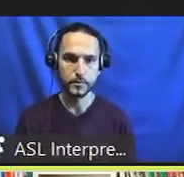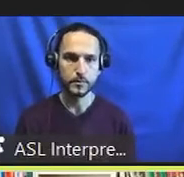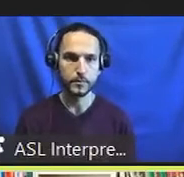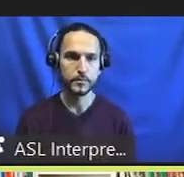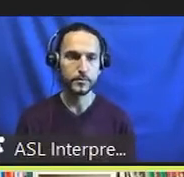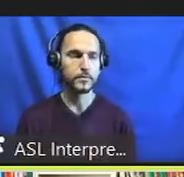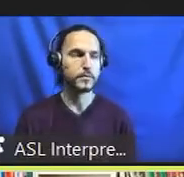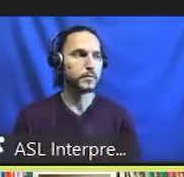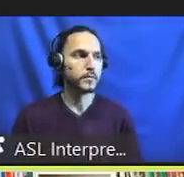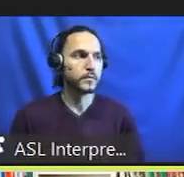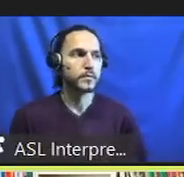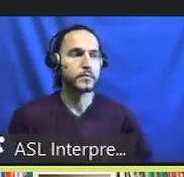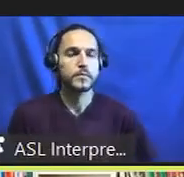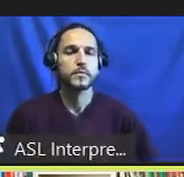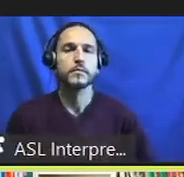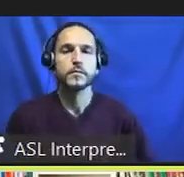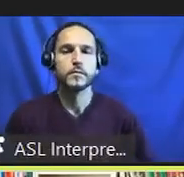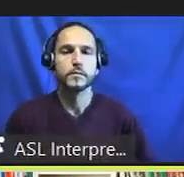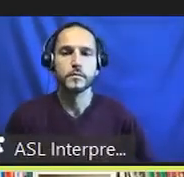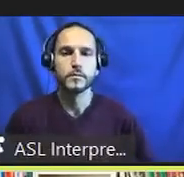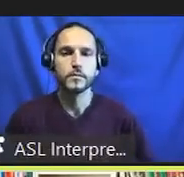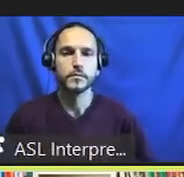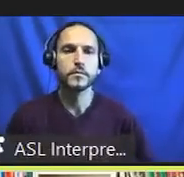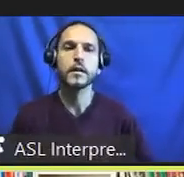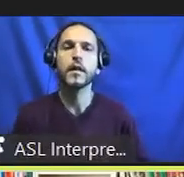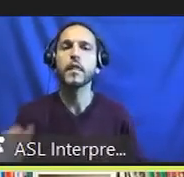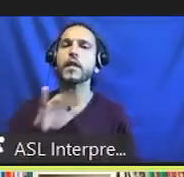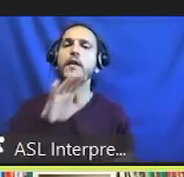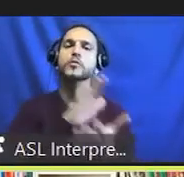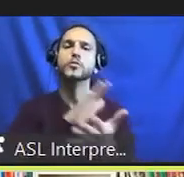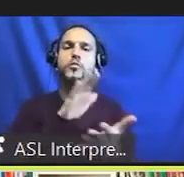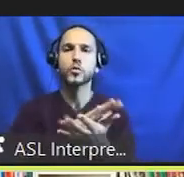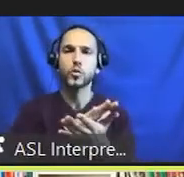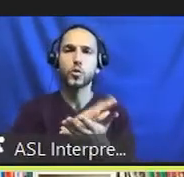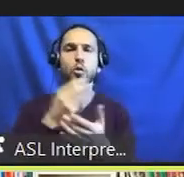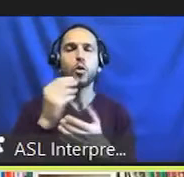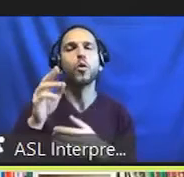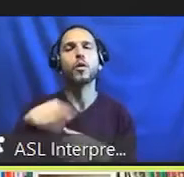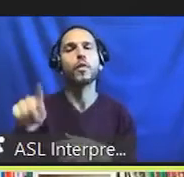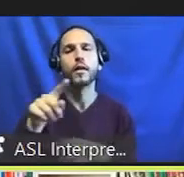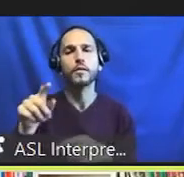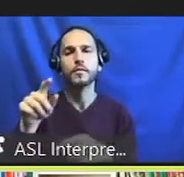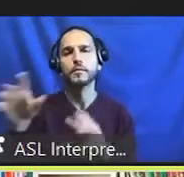So a school or their selected agency,